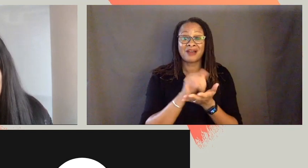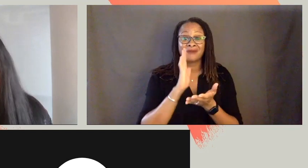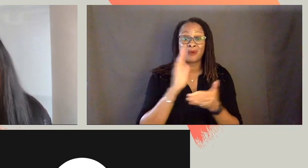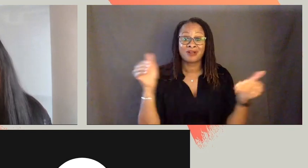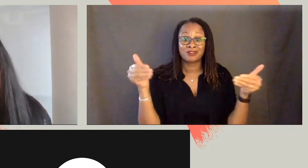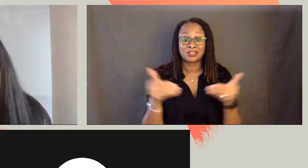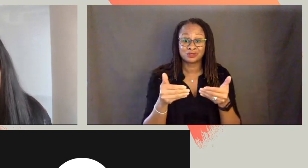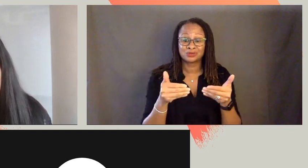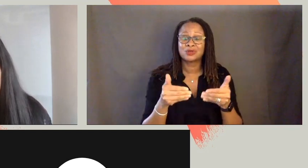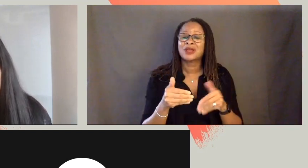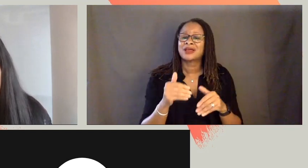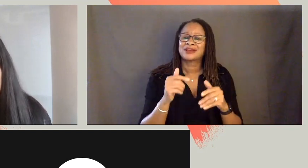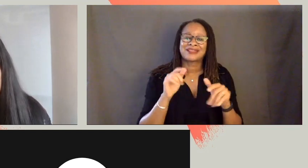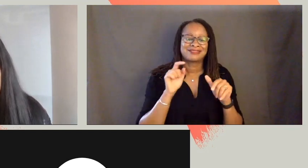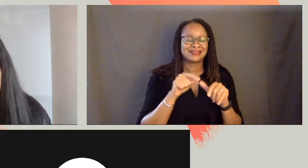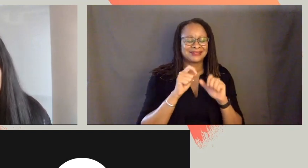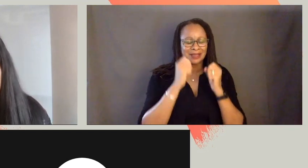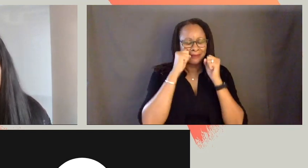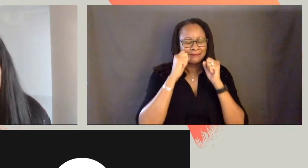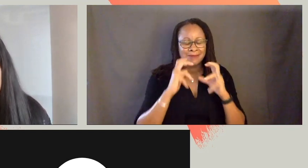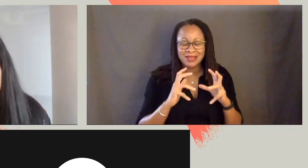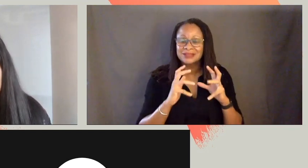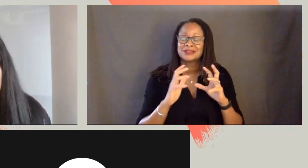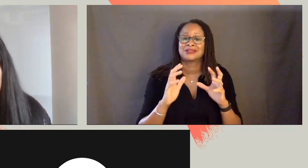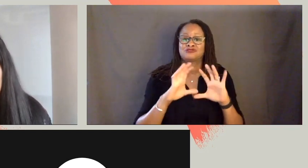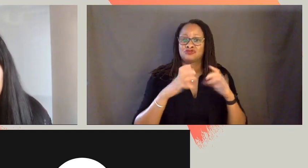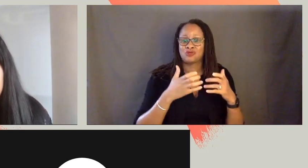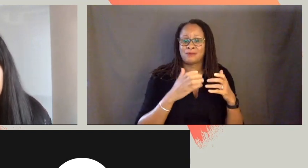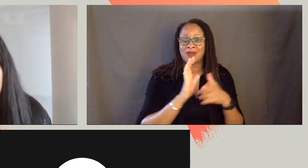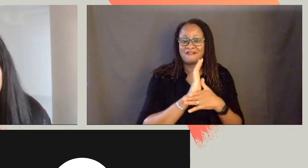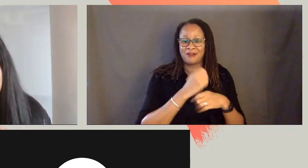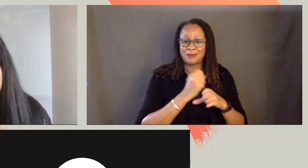to this extraordinary and wondrous set of filmmakers who have joined us today.